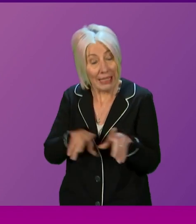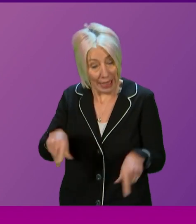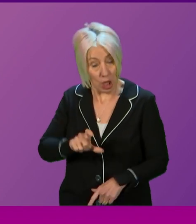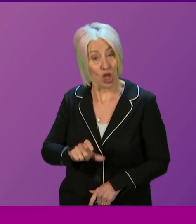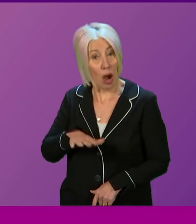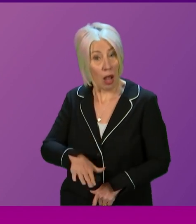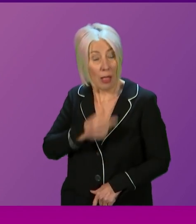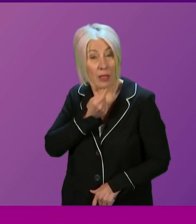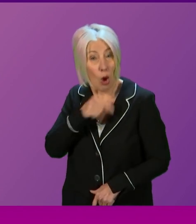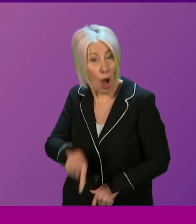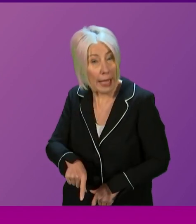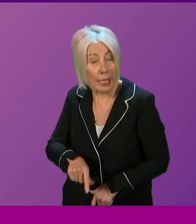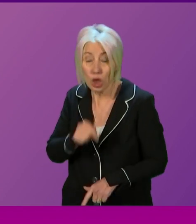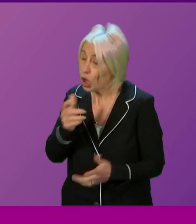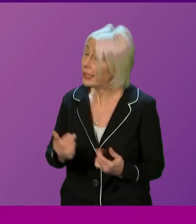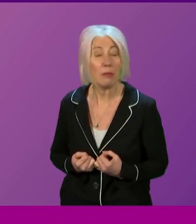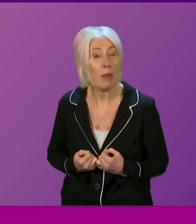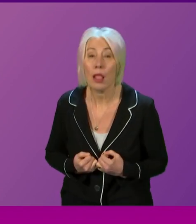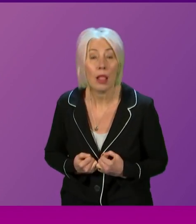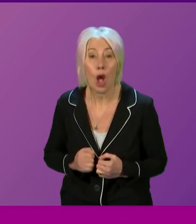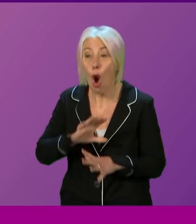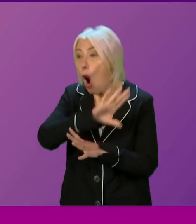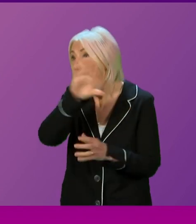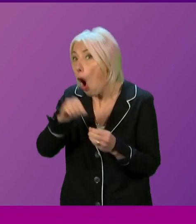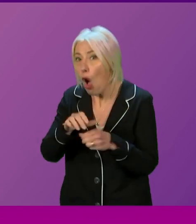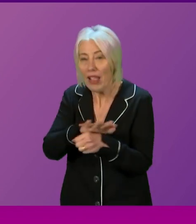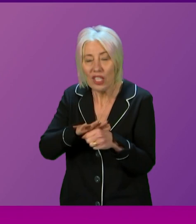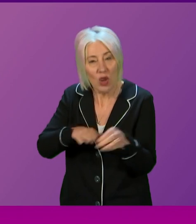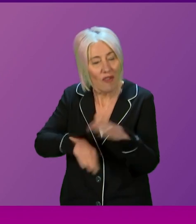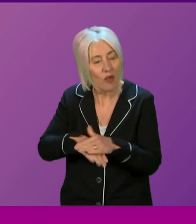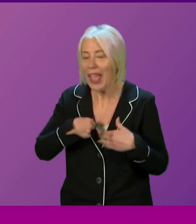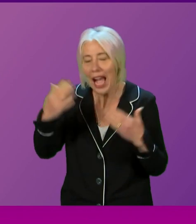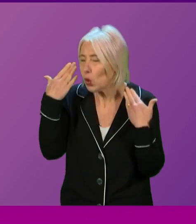acceptable. I do not know all of the circumstances; I am willing to look into that.